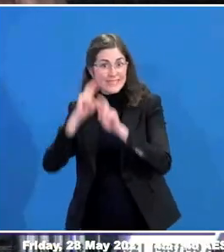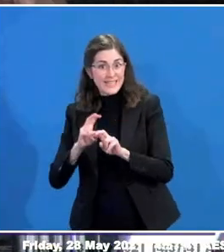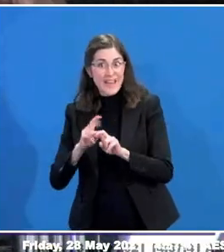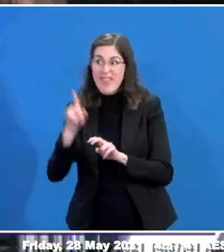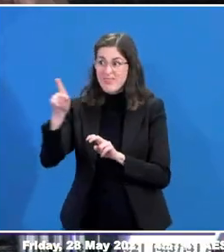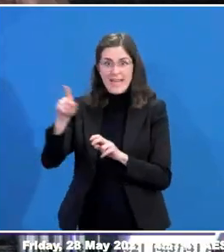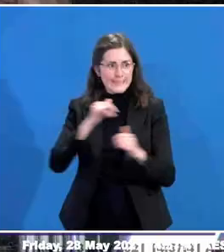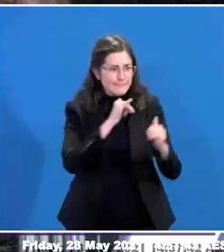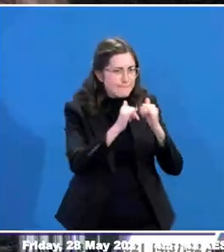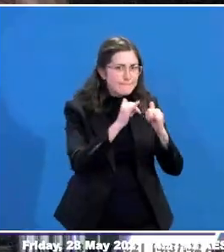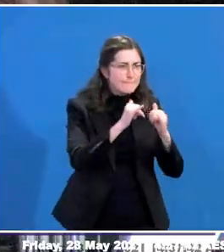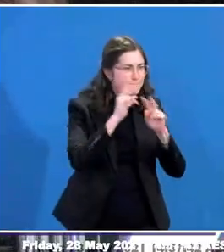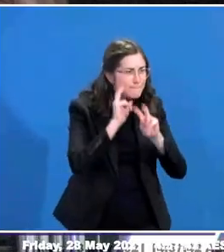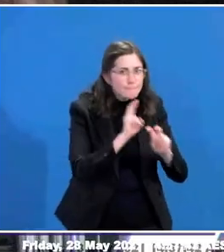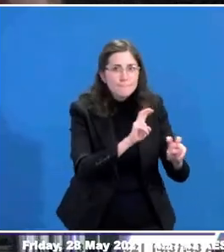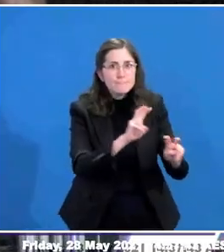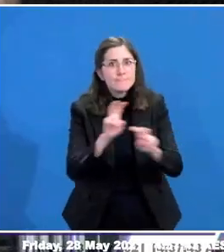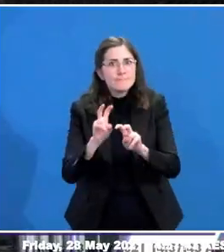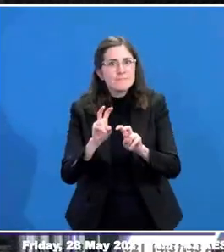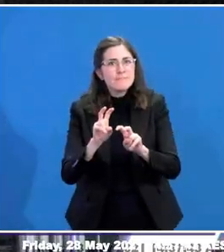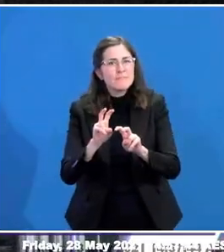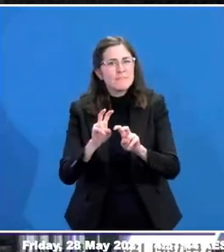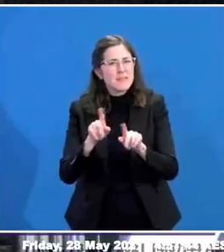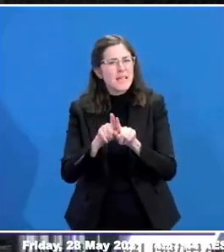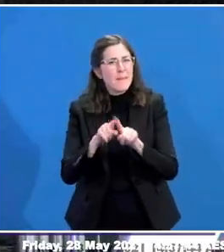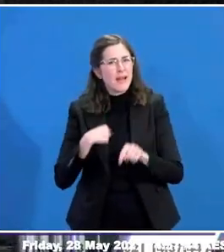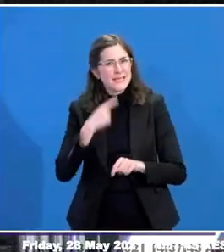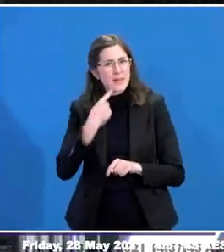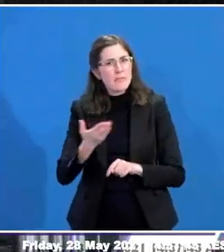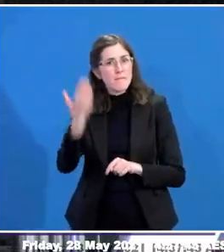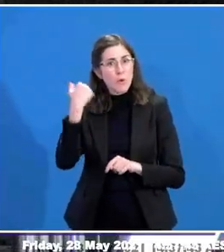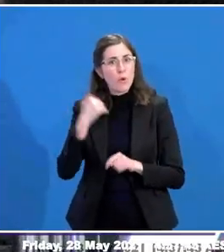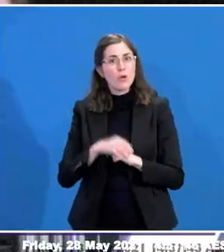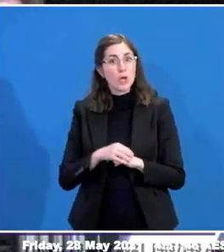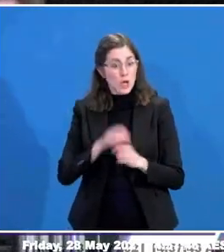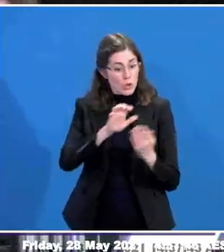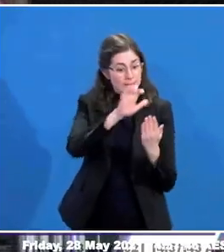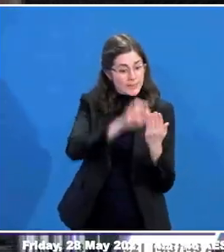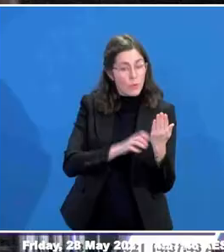like the kind referred to in your statement at paragraph 111 in relation